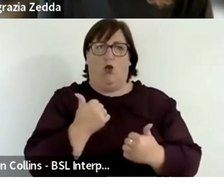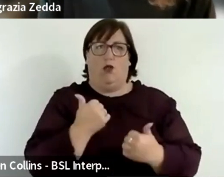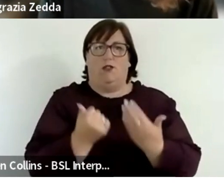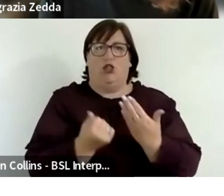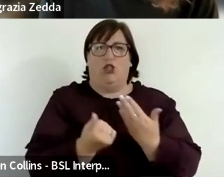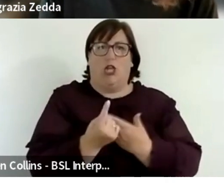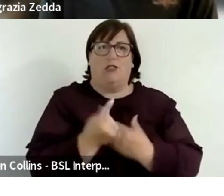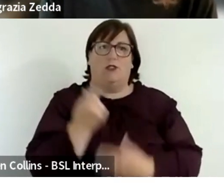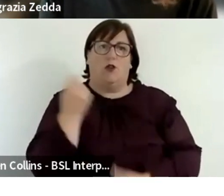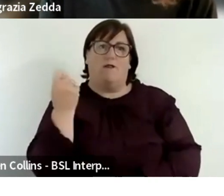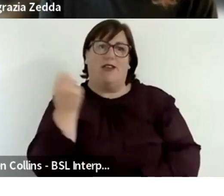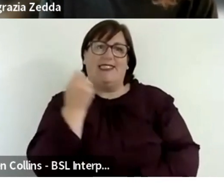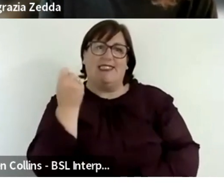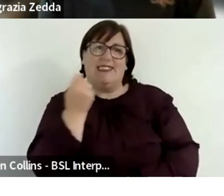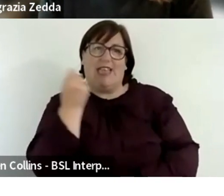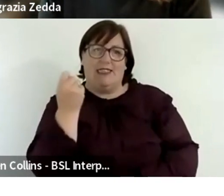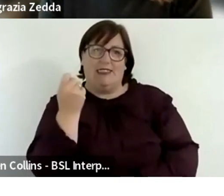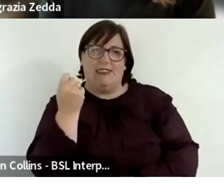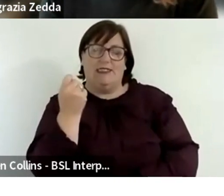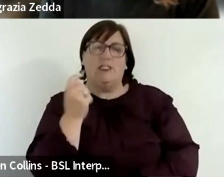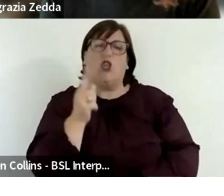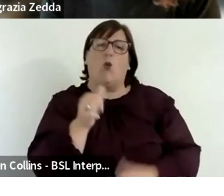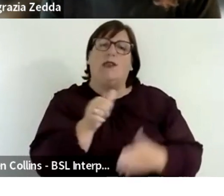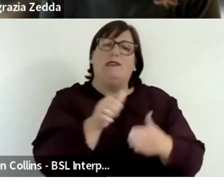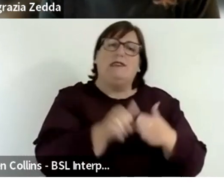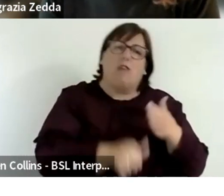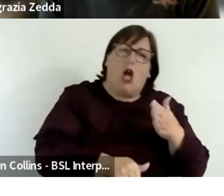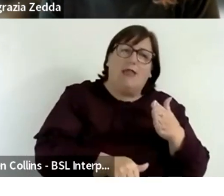Starting for example from applying for a job.